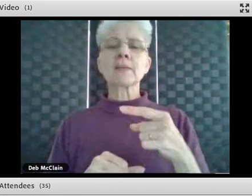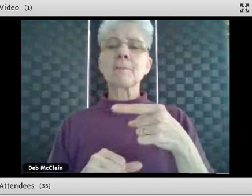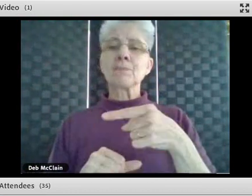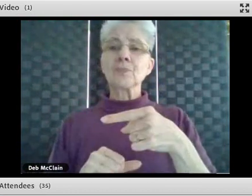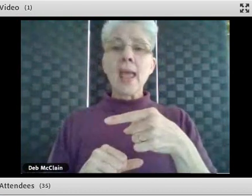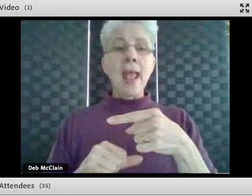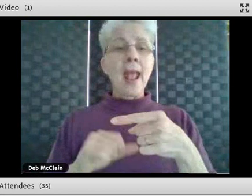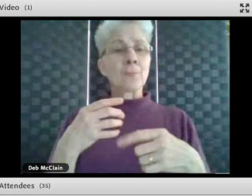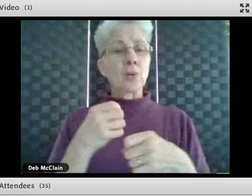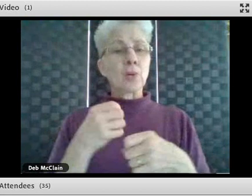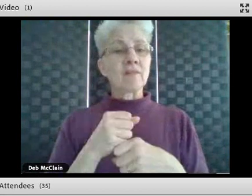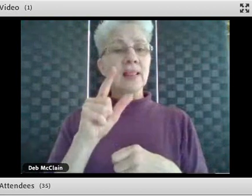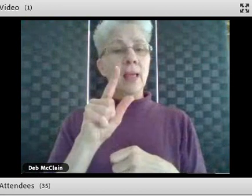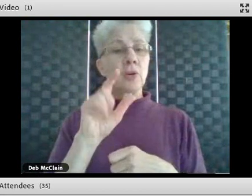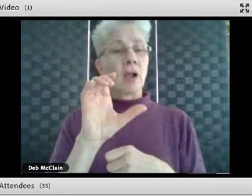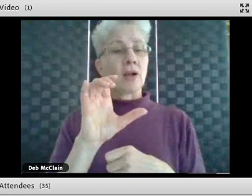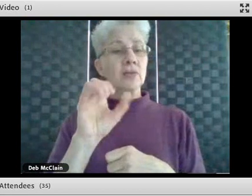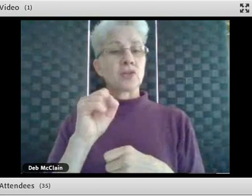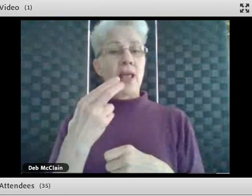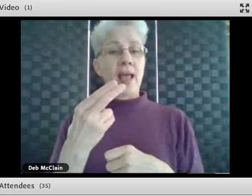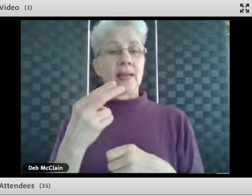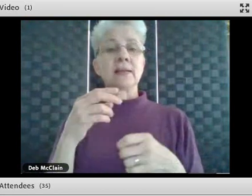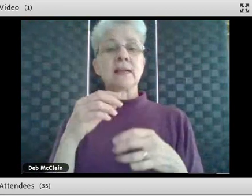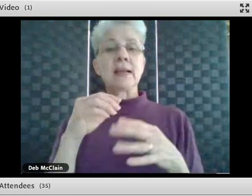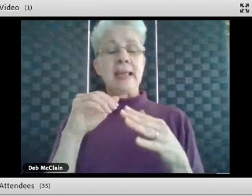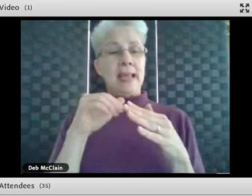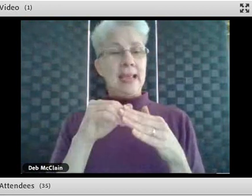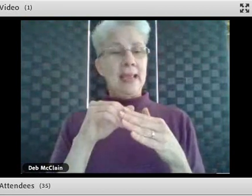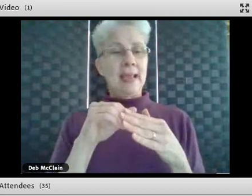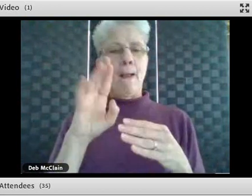Library of Congress Subject Headings in MARC. That's the Machine Readable Cataloging,